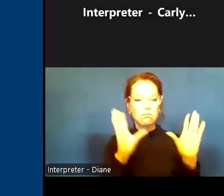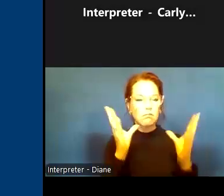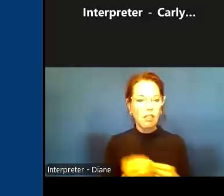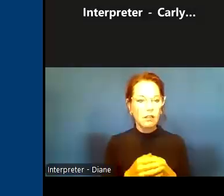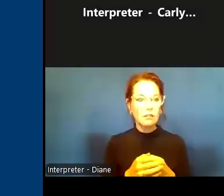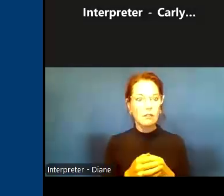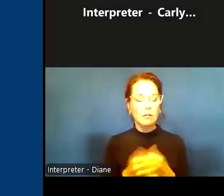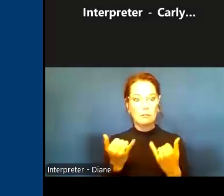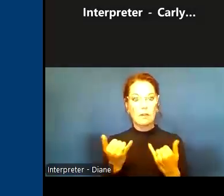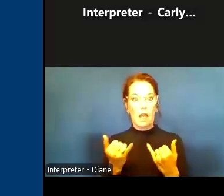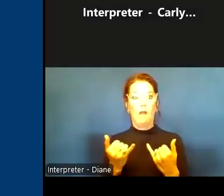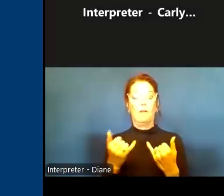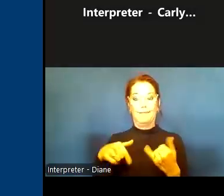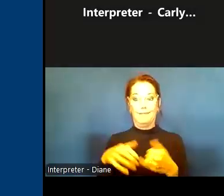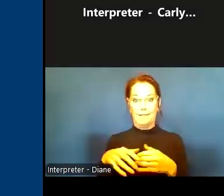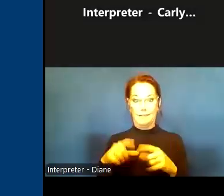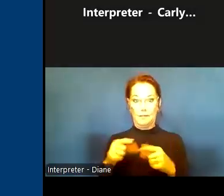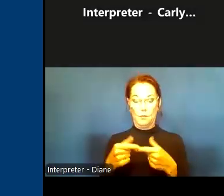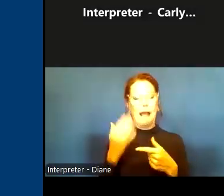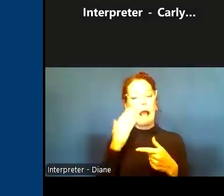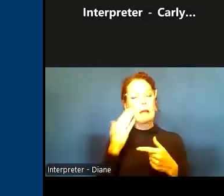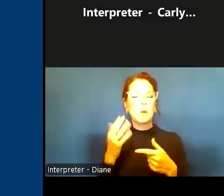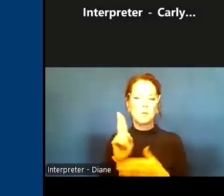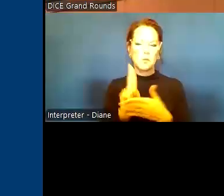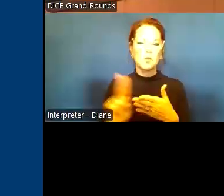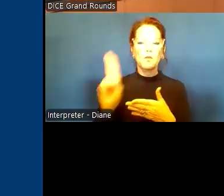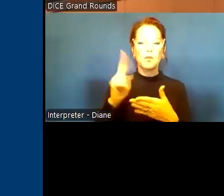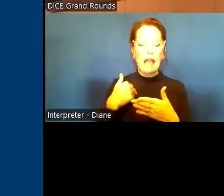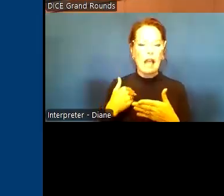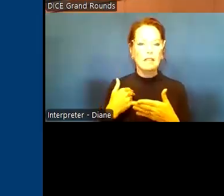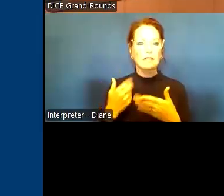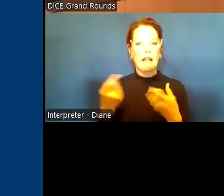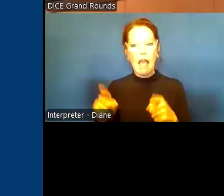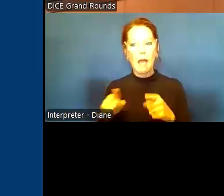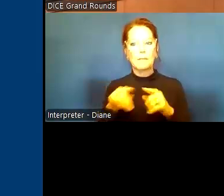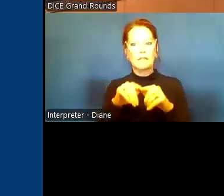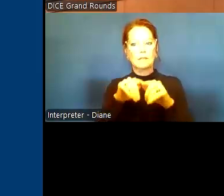university that uh we may not might not be blasted in you know emails and things like that but it's